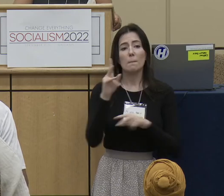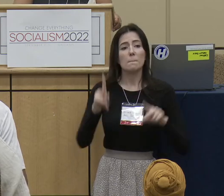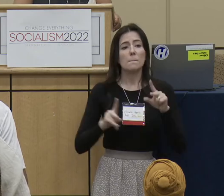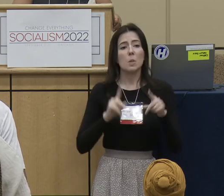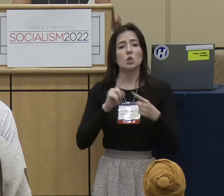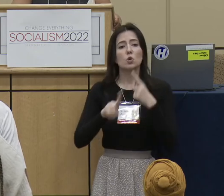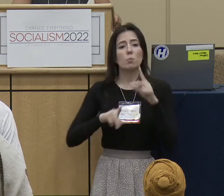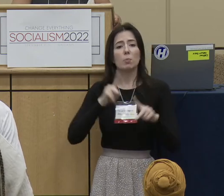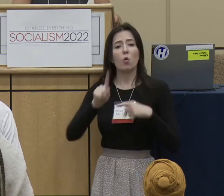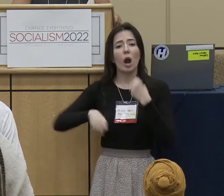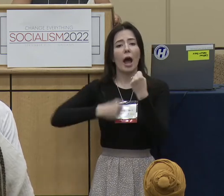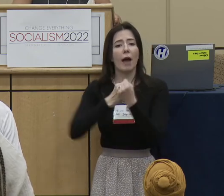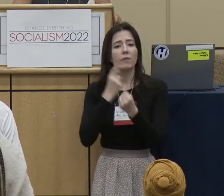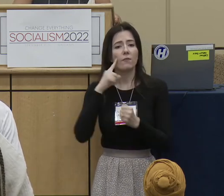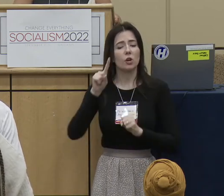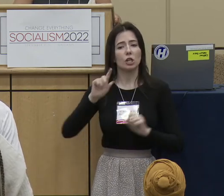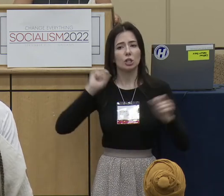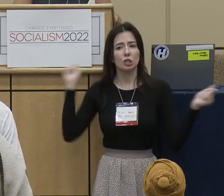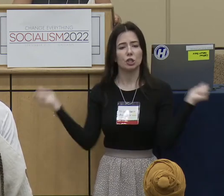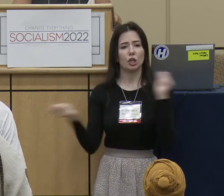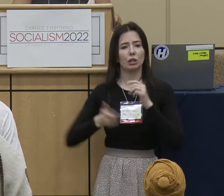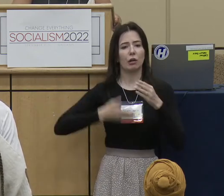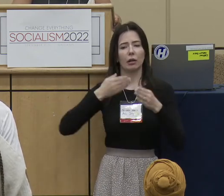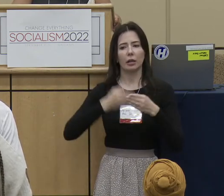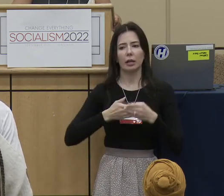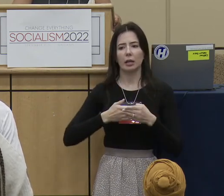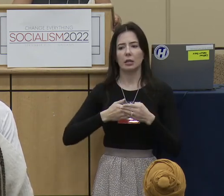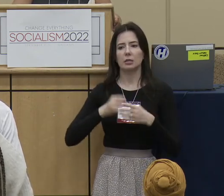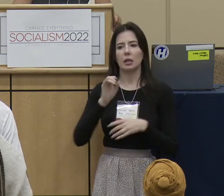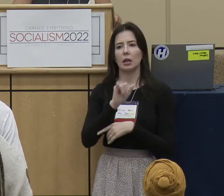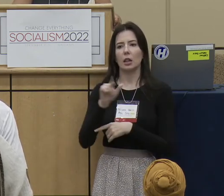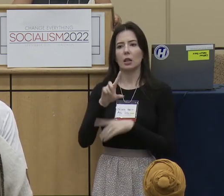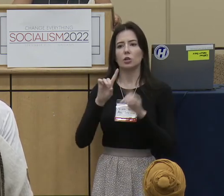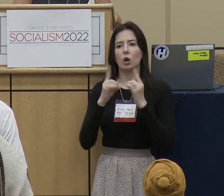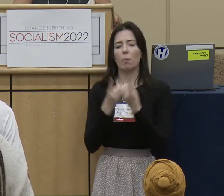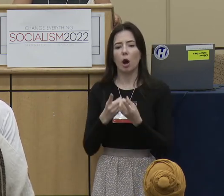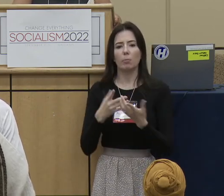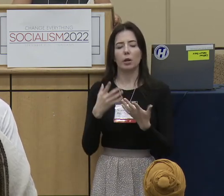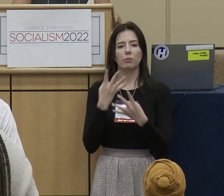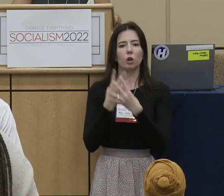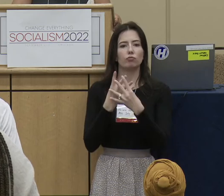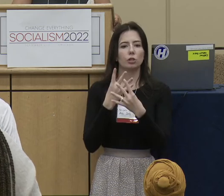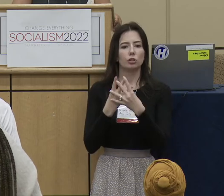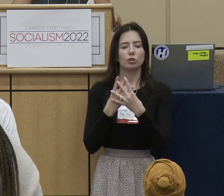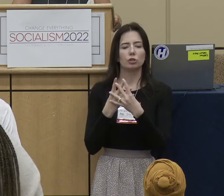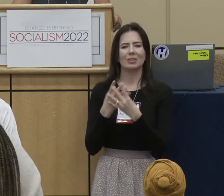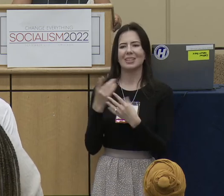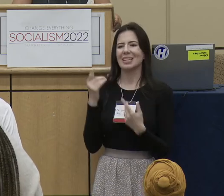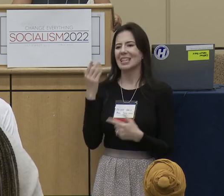are advocating for change against the Illinois Department